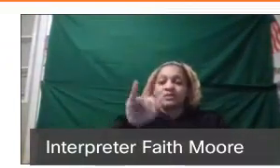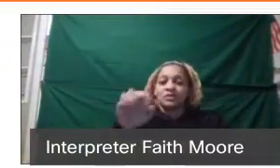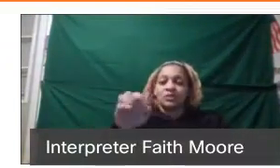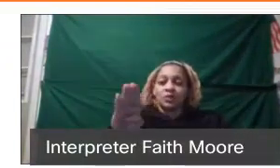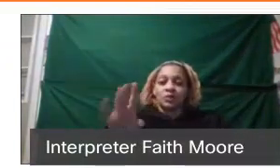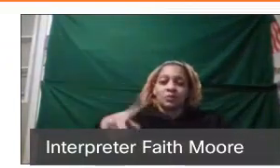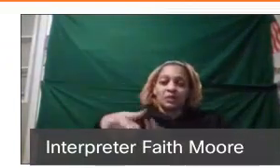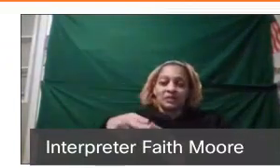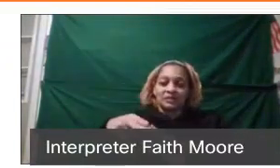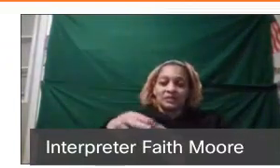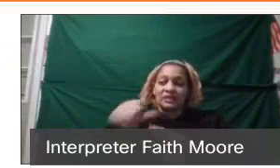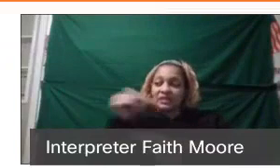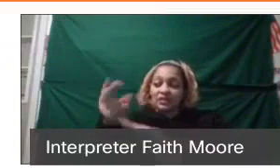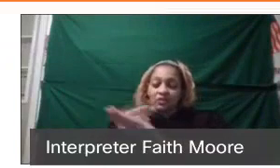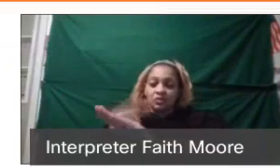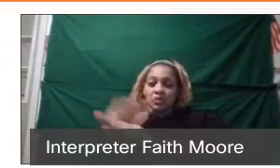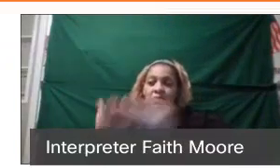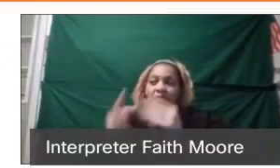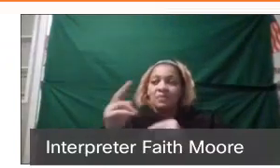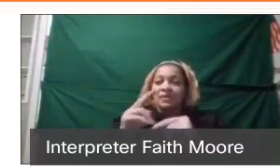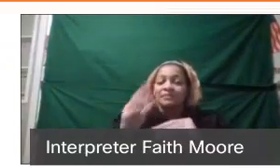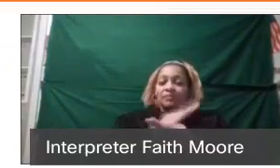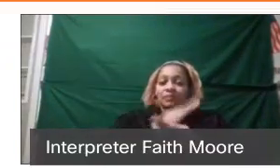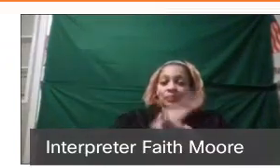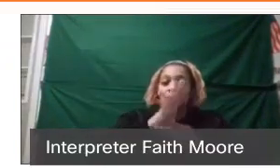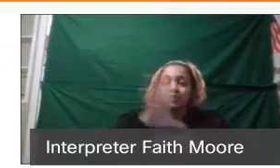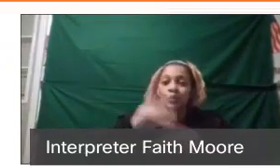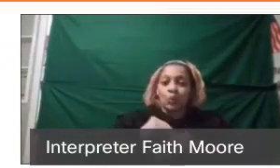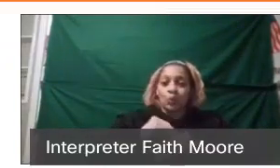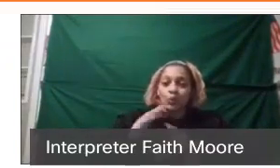Uh, but that a business owner might have a financial interest in keeping around.